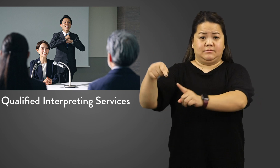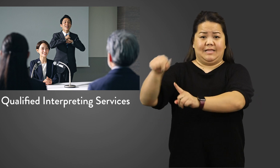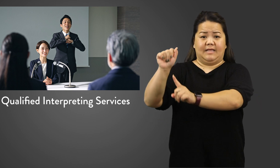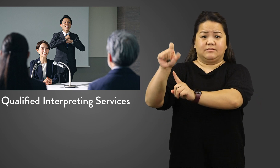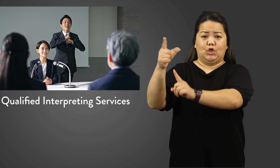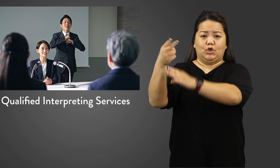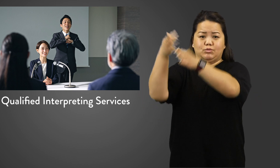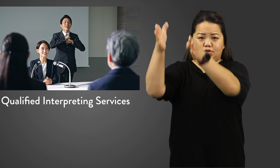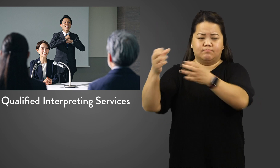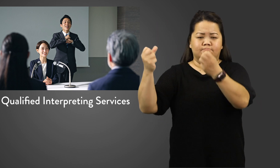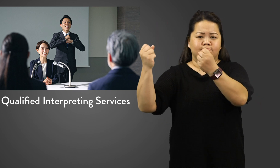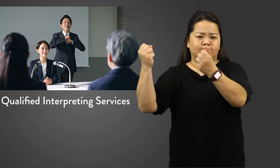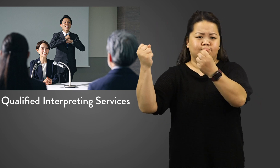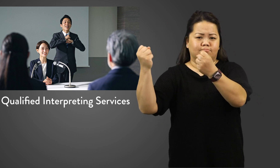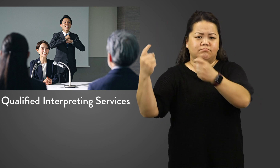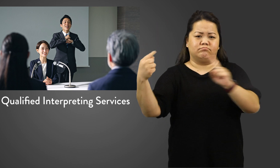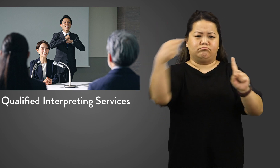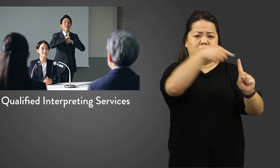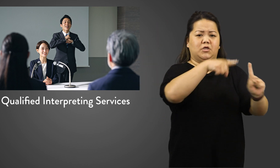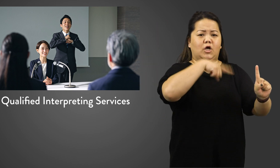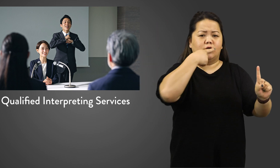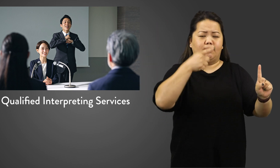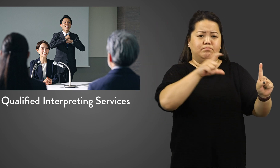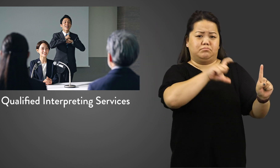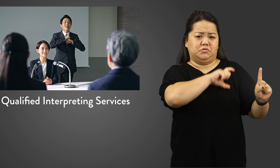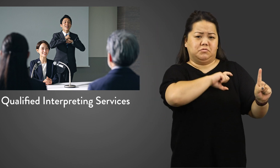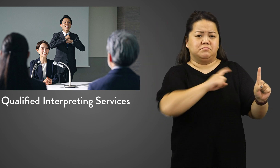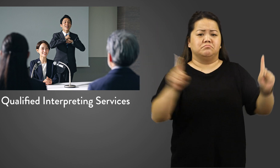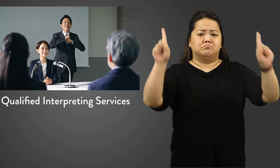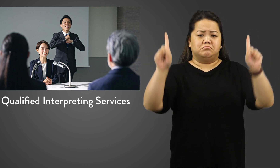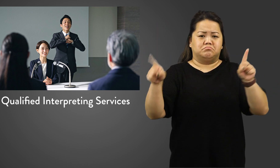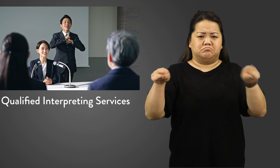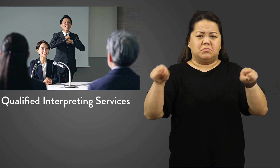This includes both understanding what the person using ASL